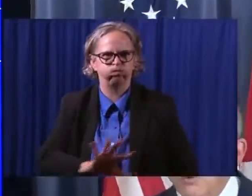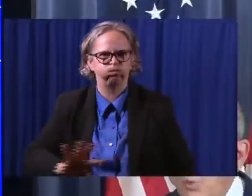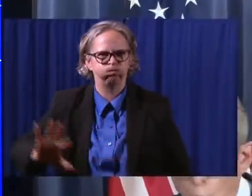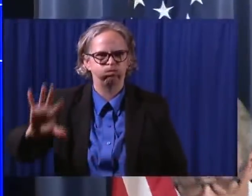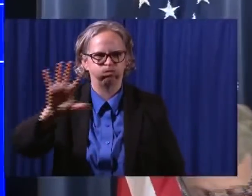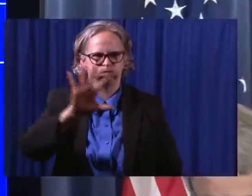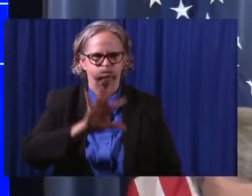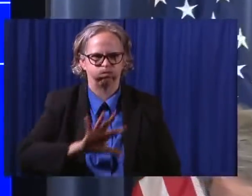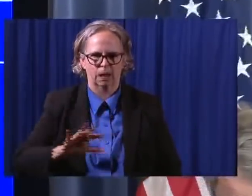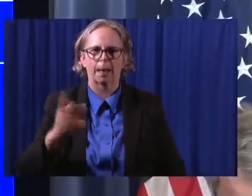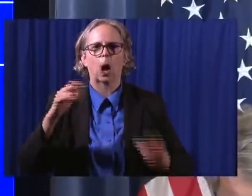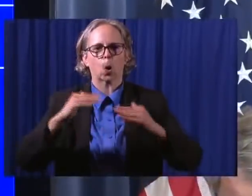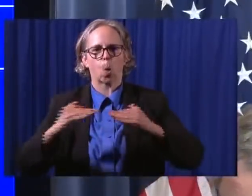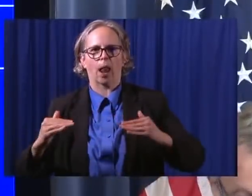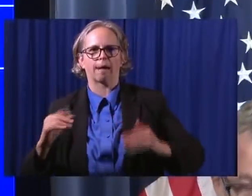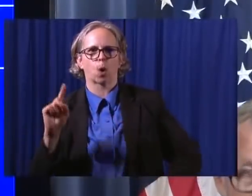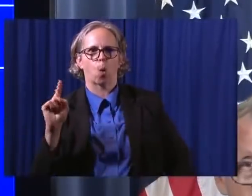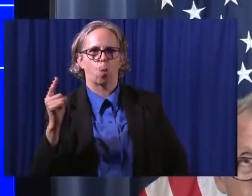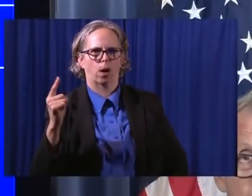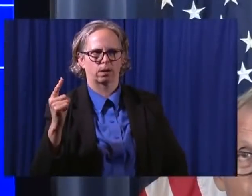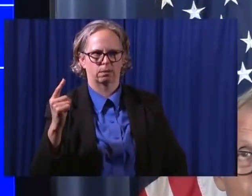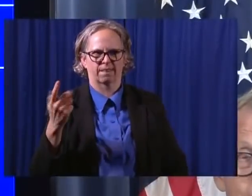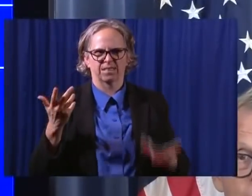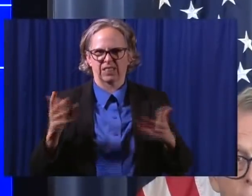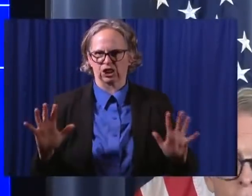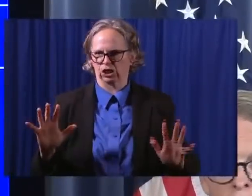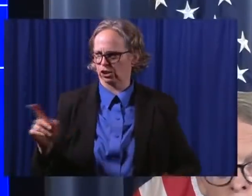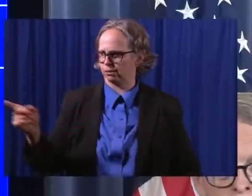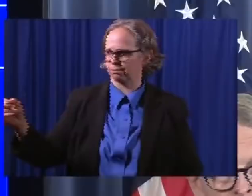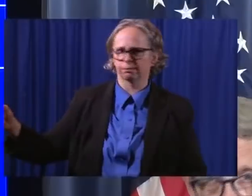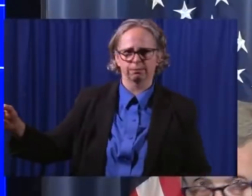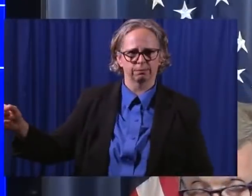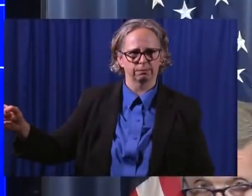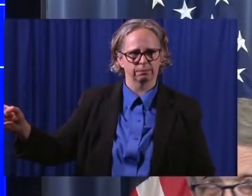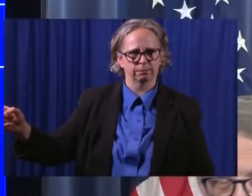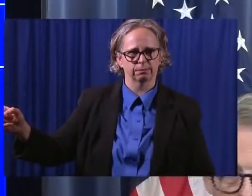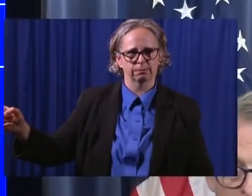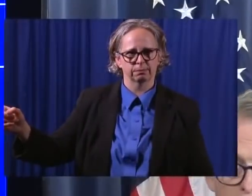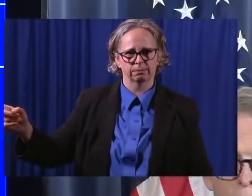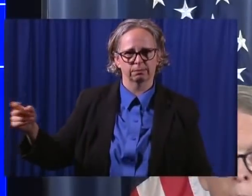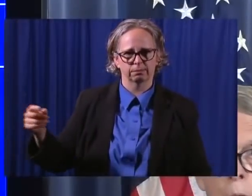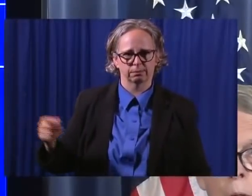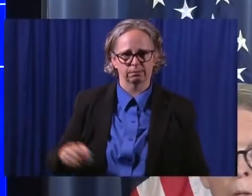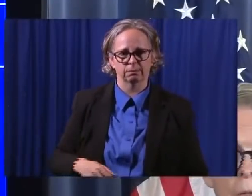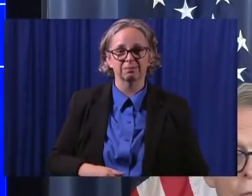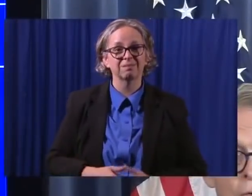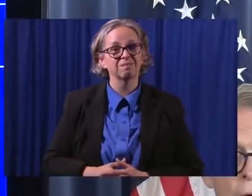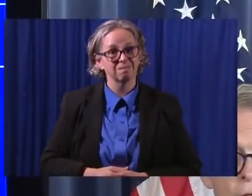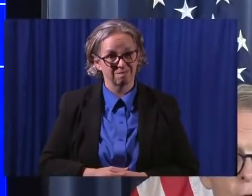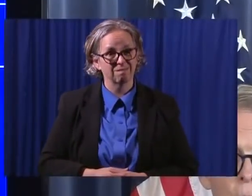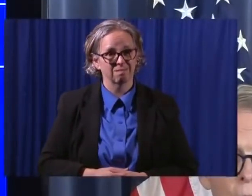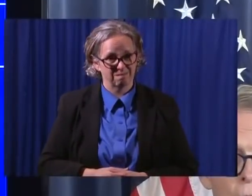ALERT LEVEL I. CIELO COUNTIES THAT YOU SEE ARE THE COUNTIES